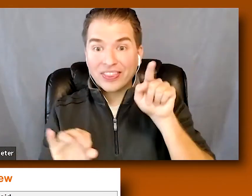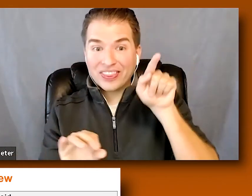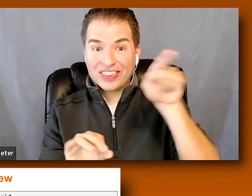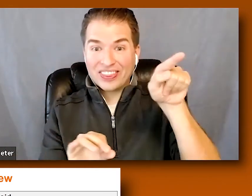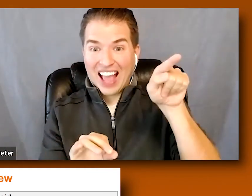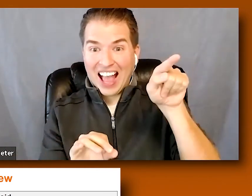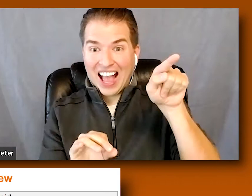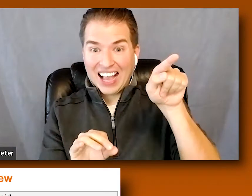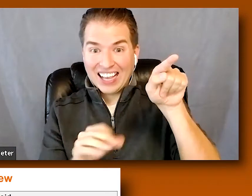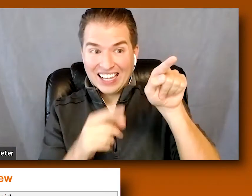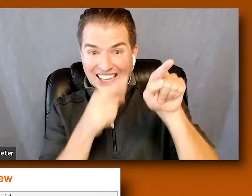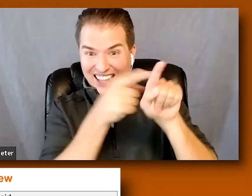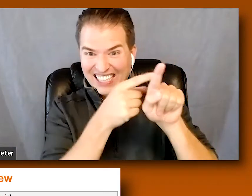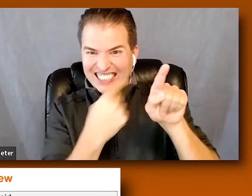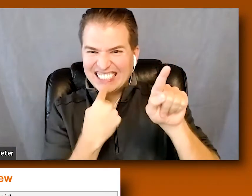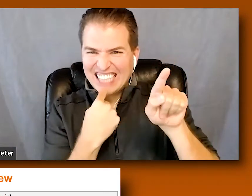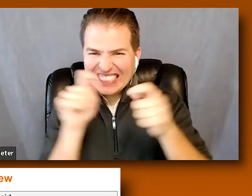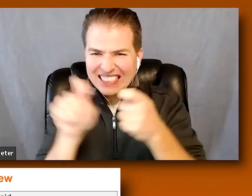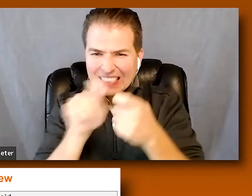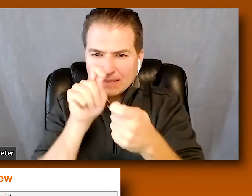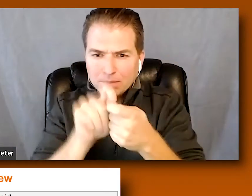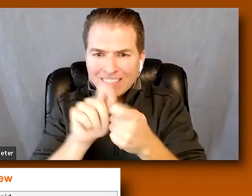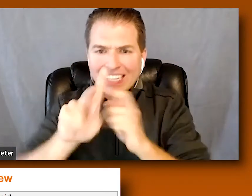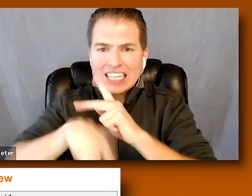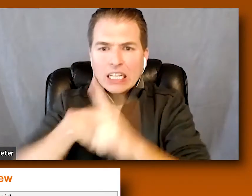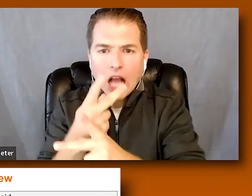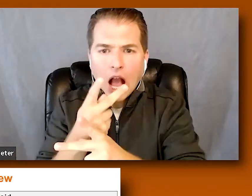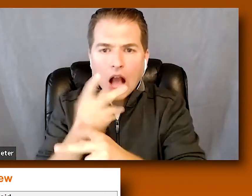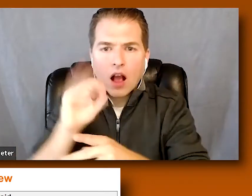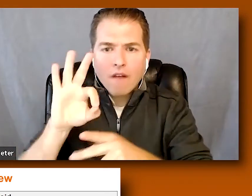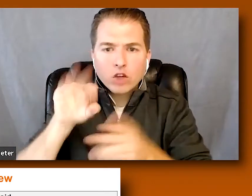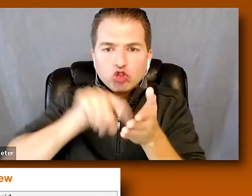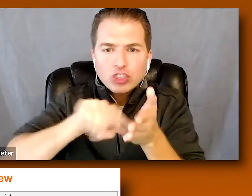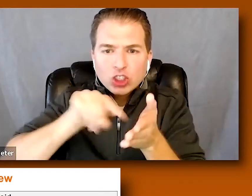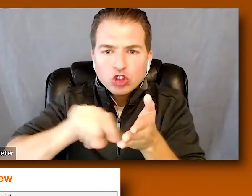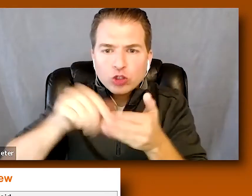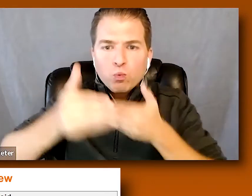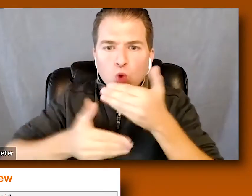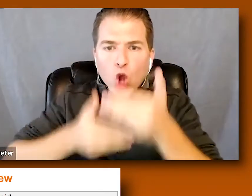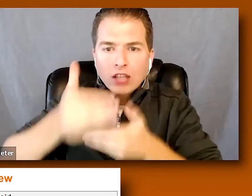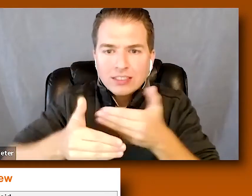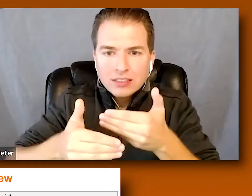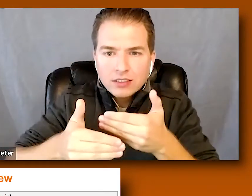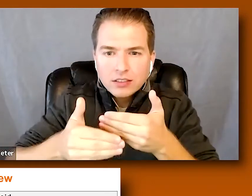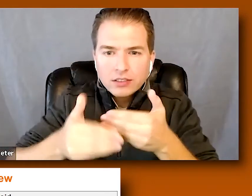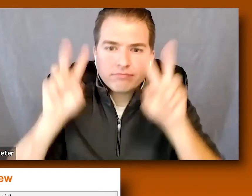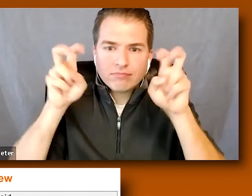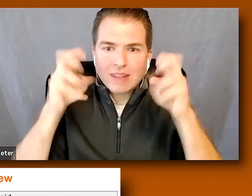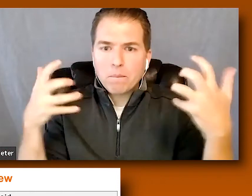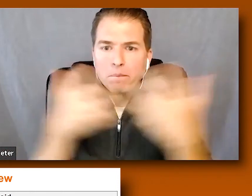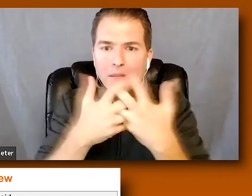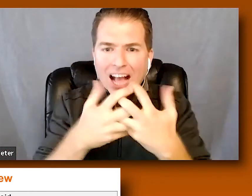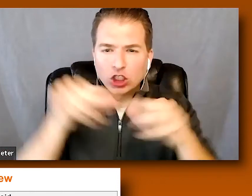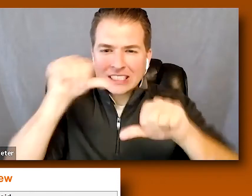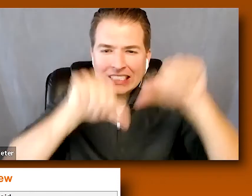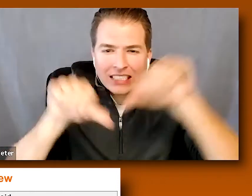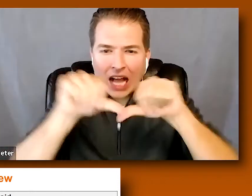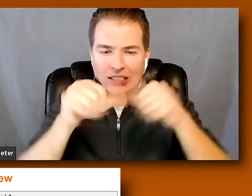what research they wanted. It was very science-y and it was specifically focused,